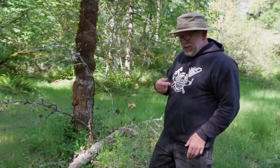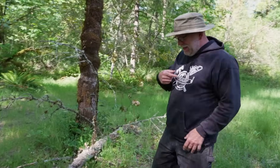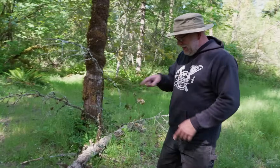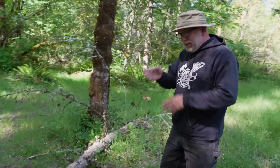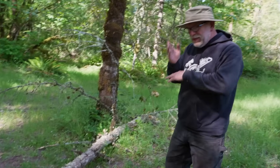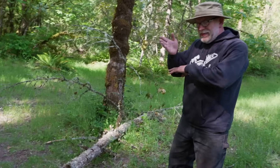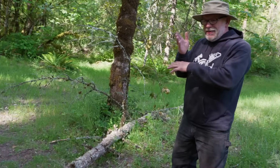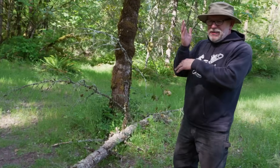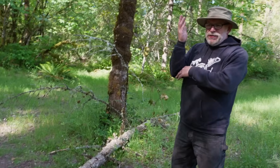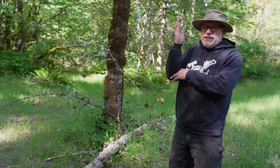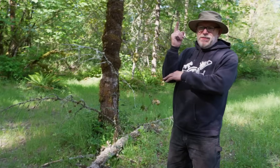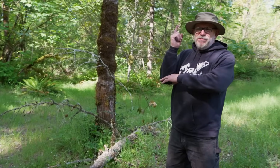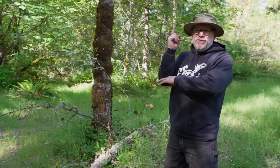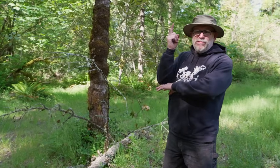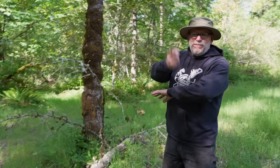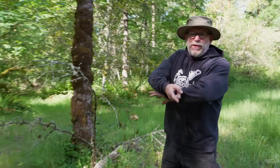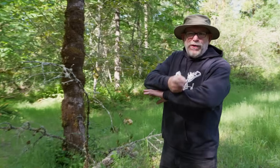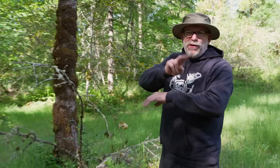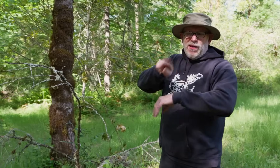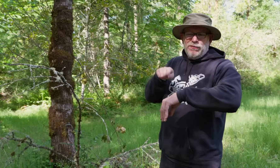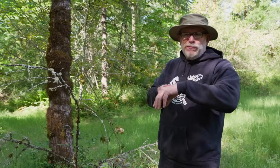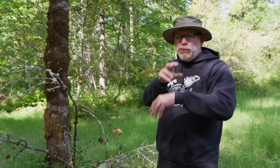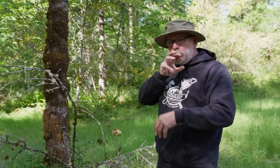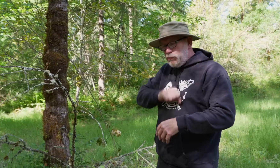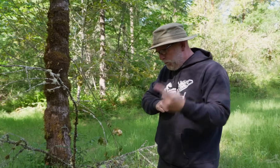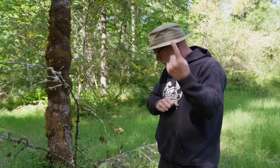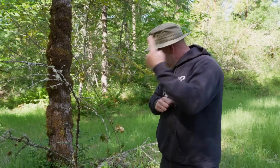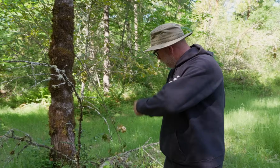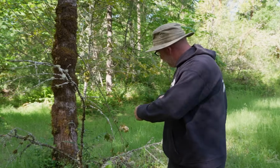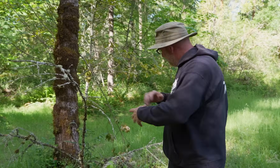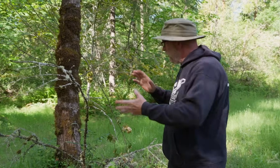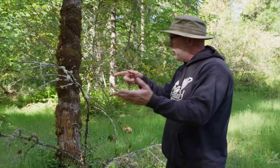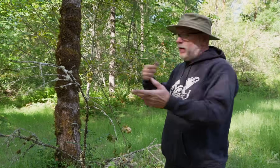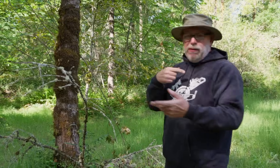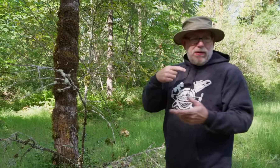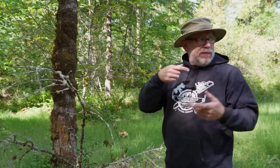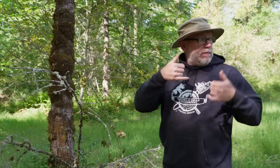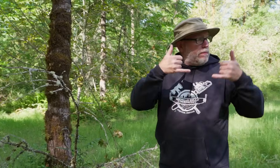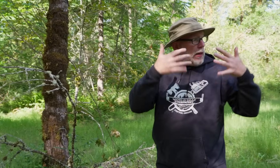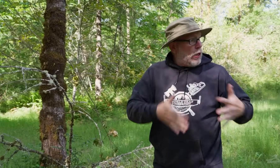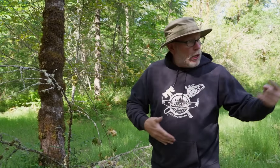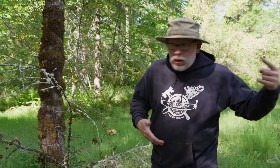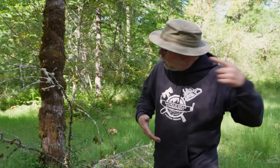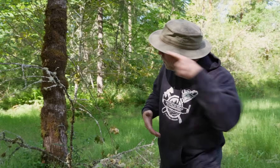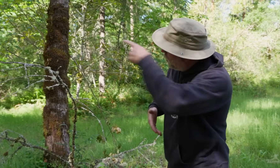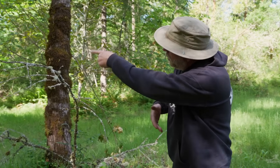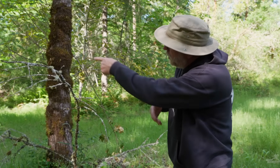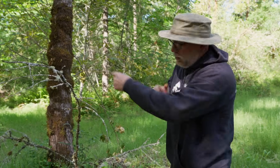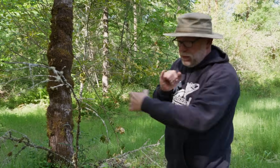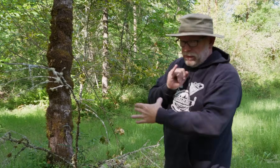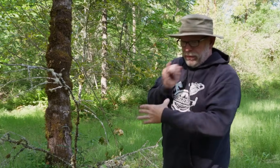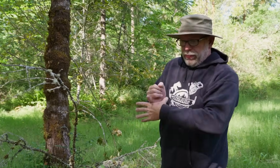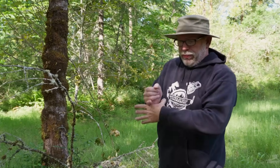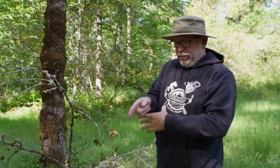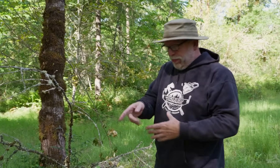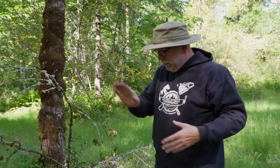An old tree fell down here. It’s in the way of the players’ route.